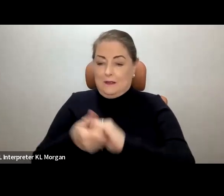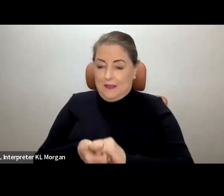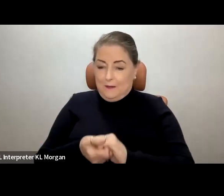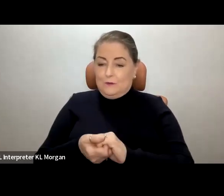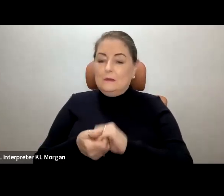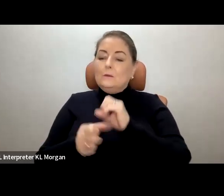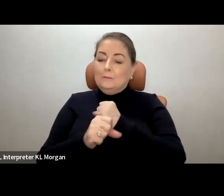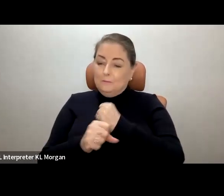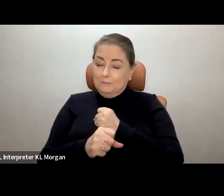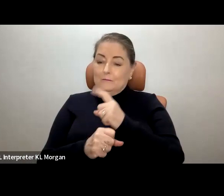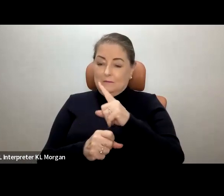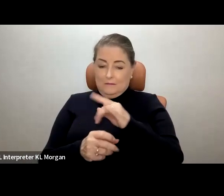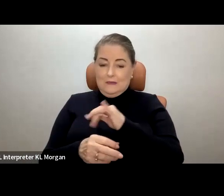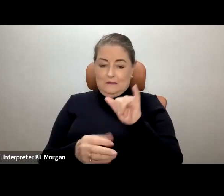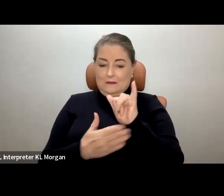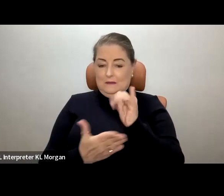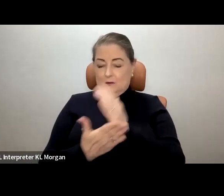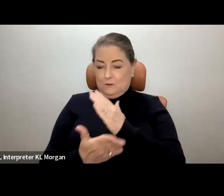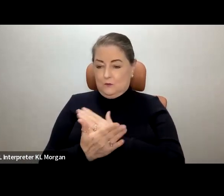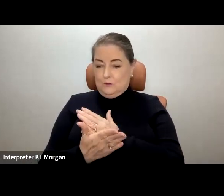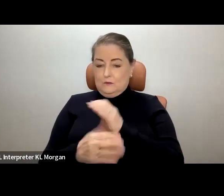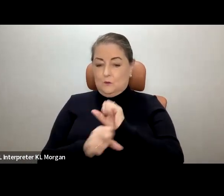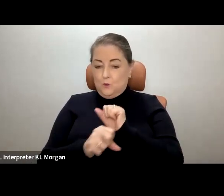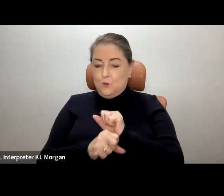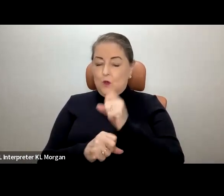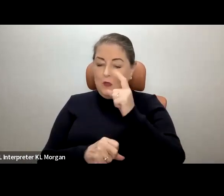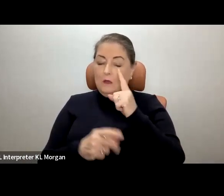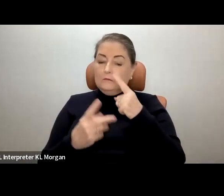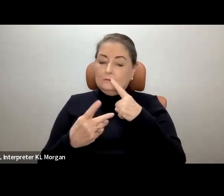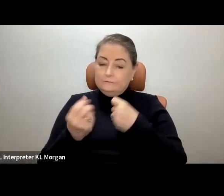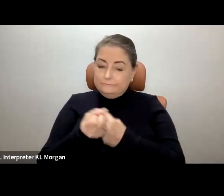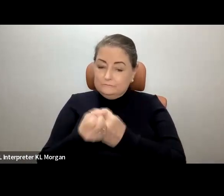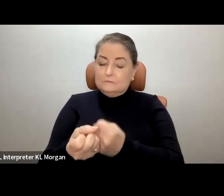to make the course work for as many people as possible. I think